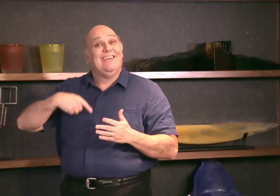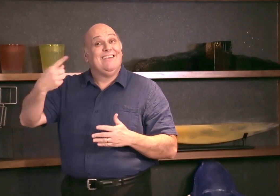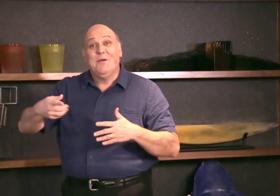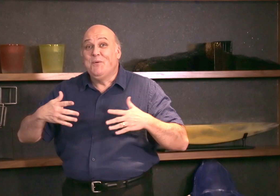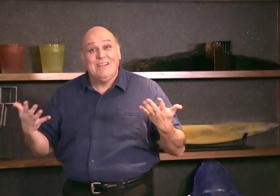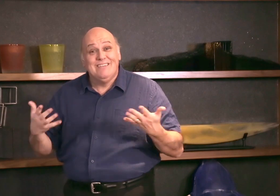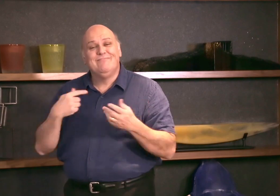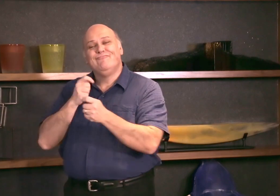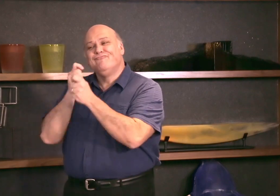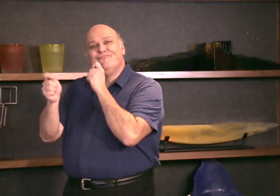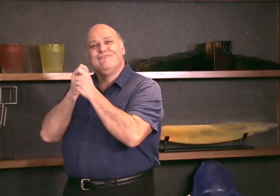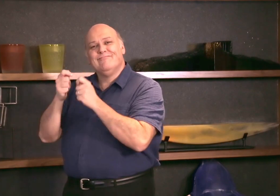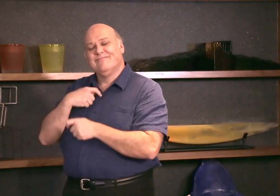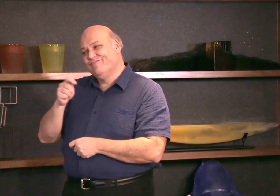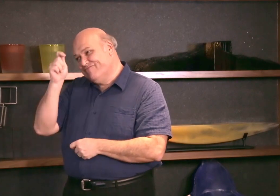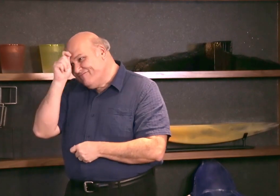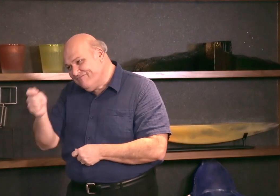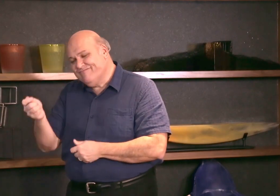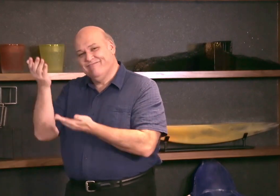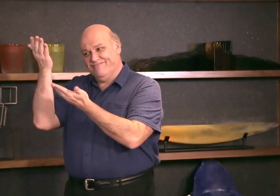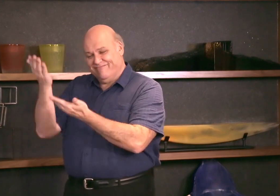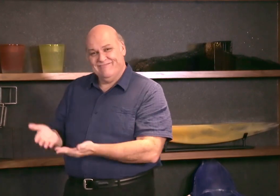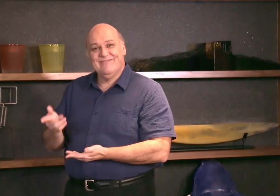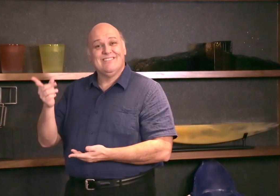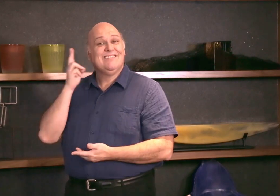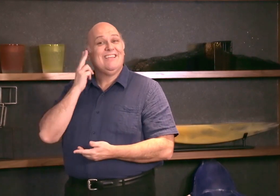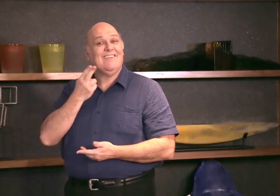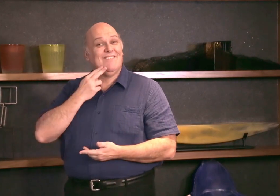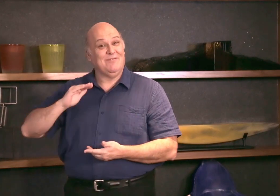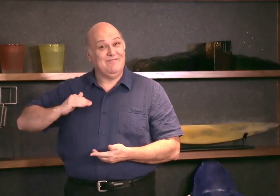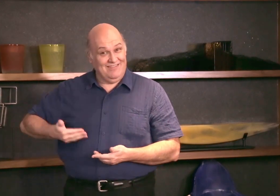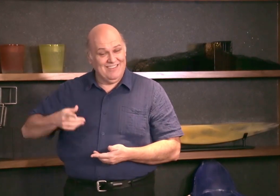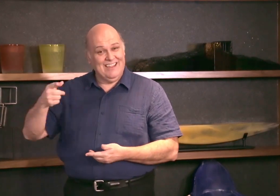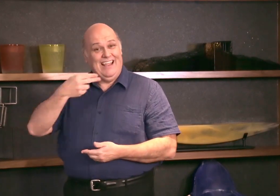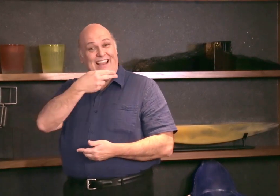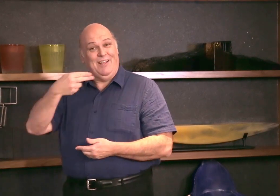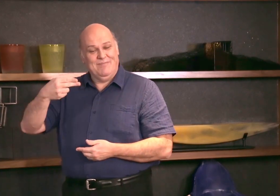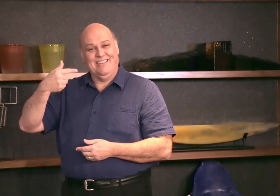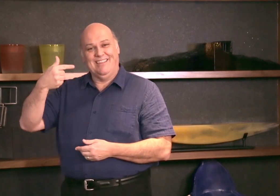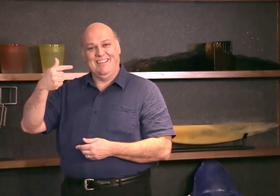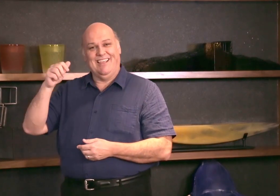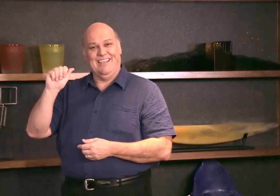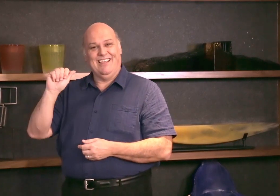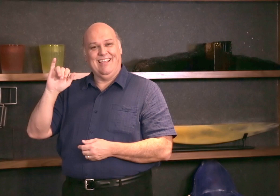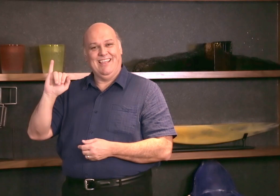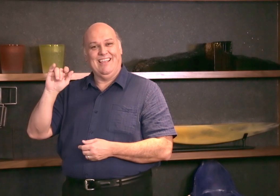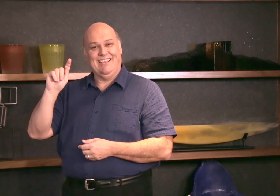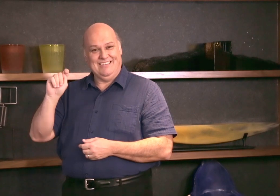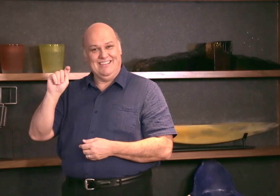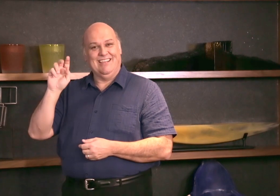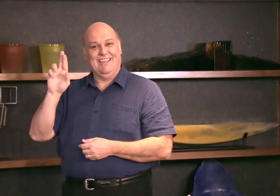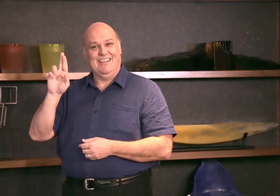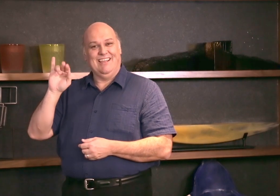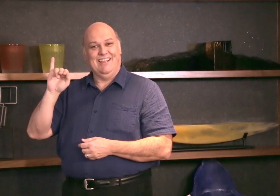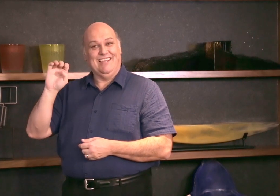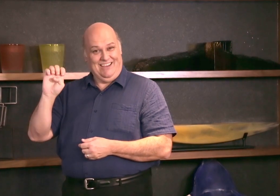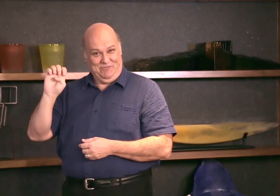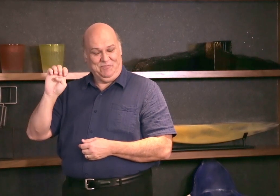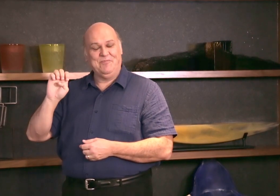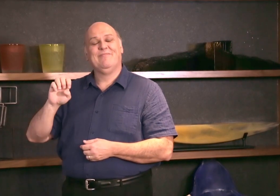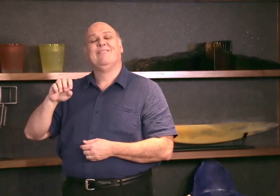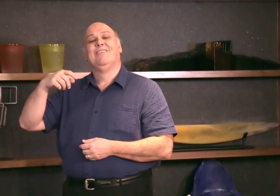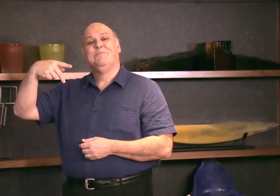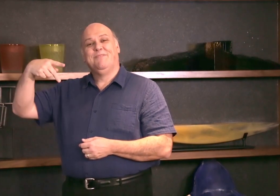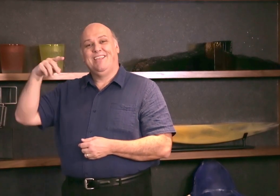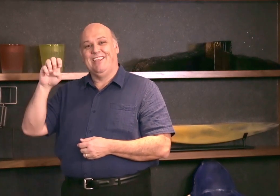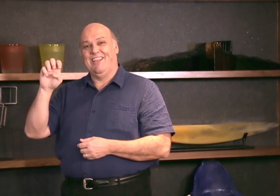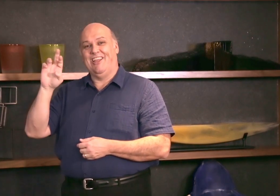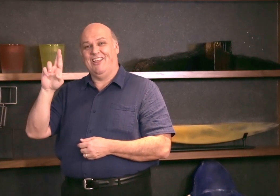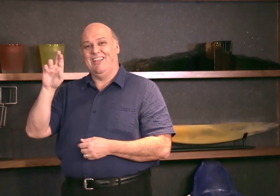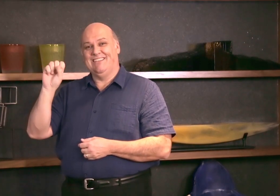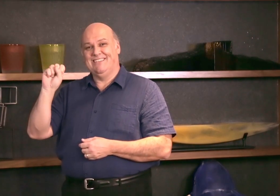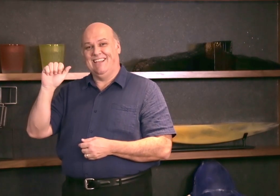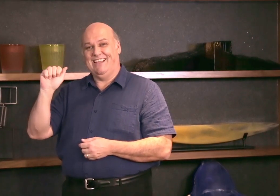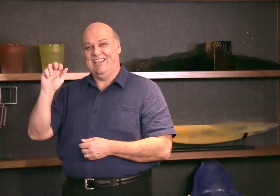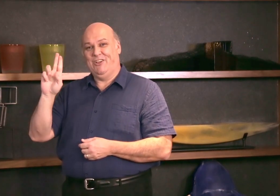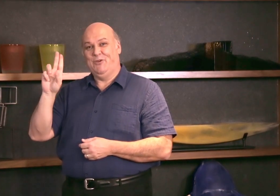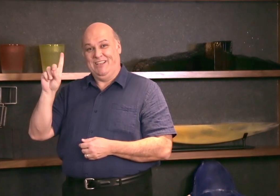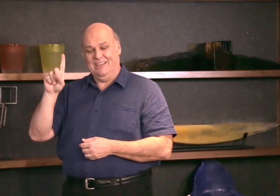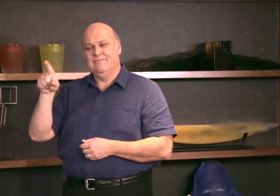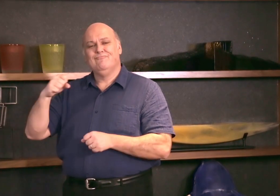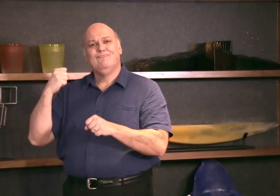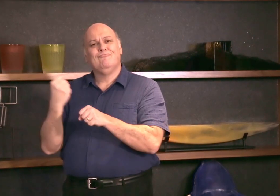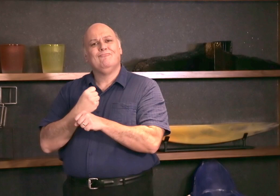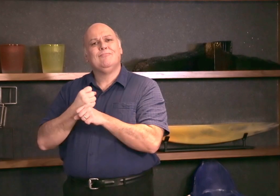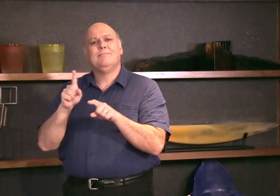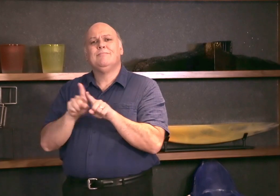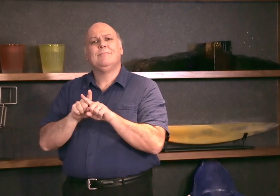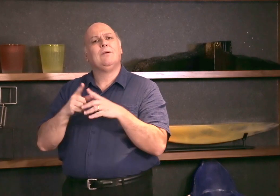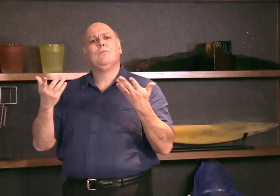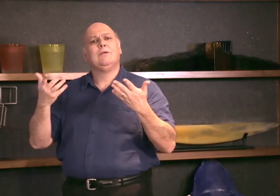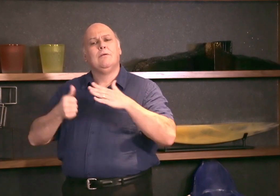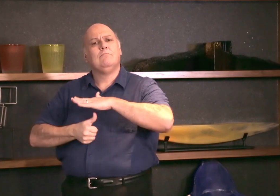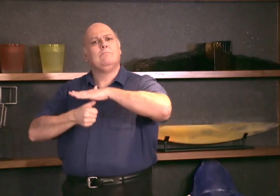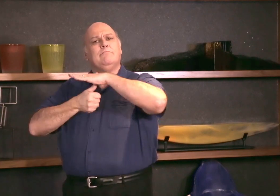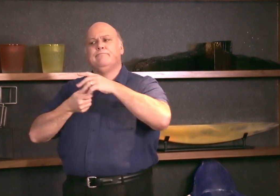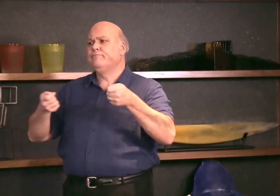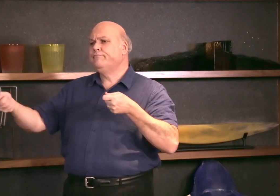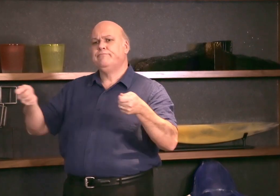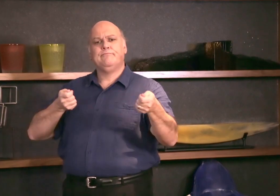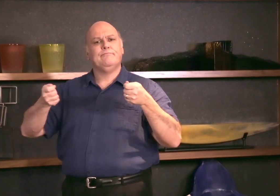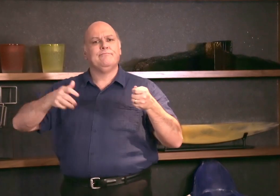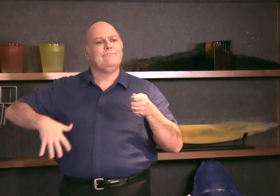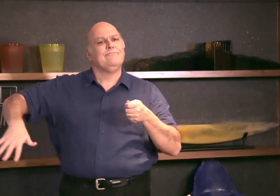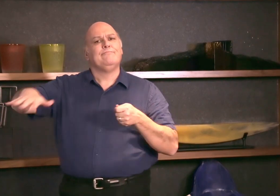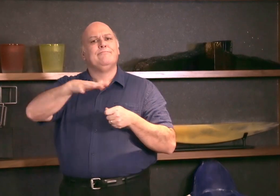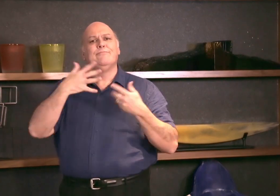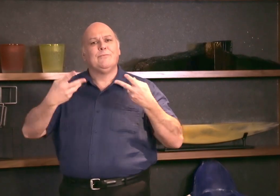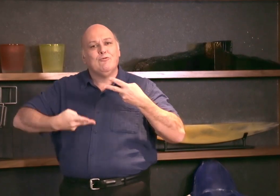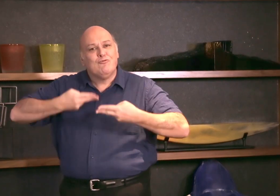Coming up next, I interview a Deaf female, Gaitrie Persaud, who manages a restaurant